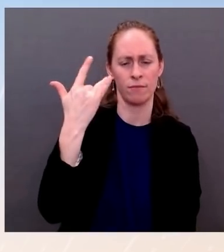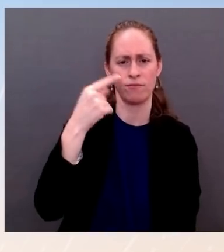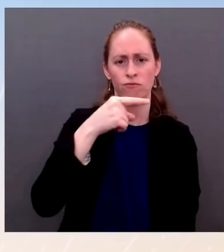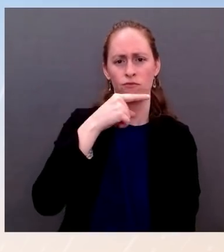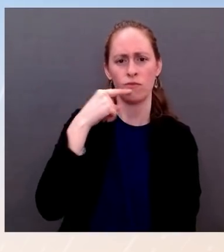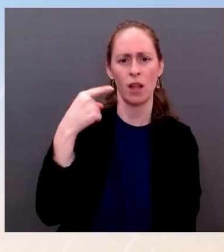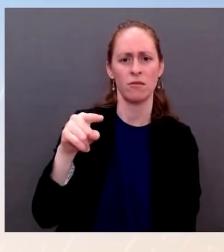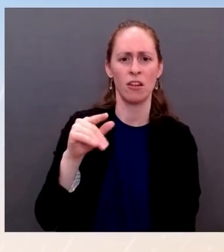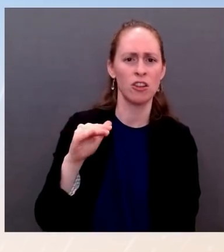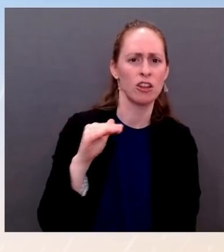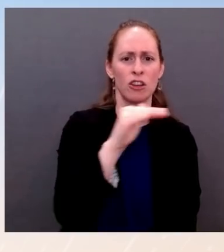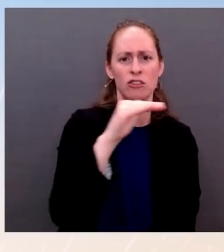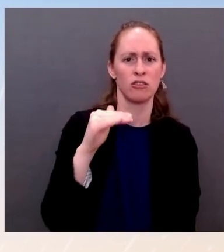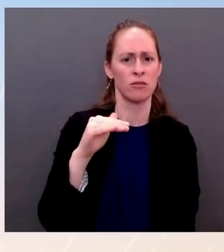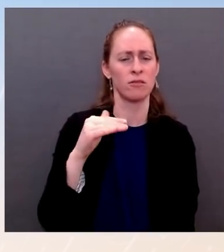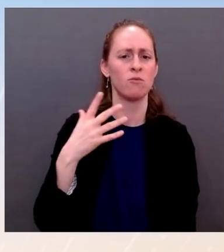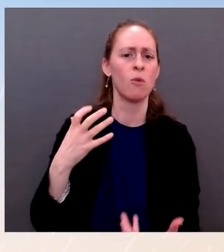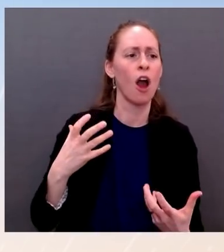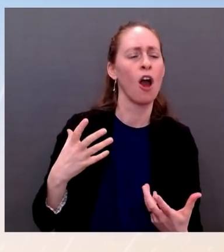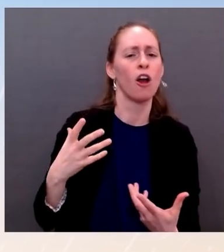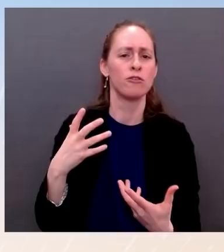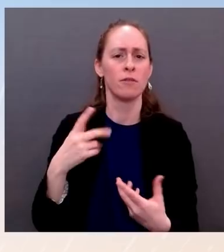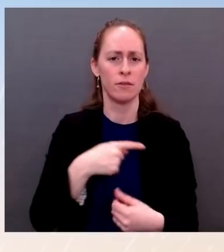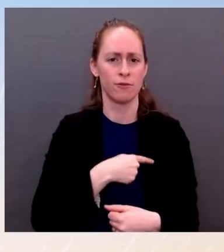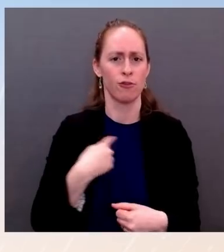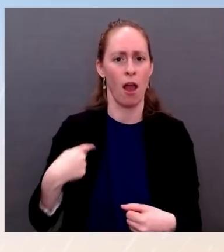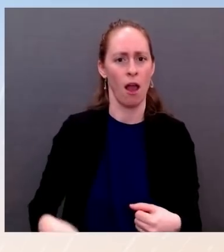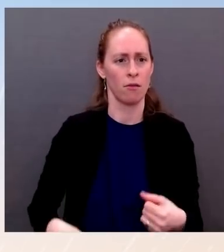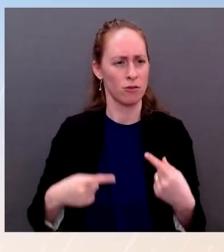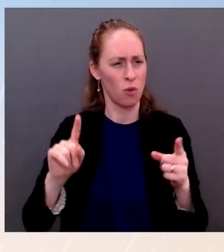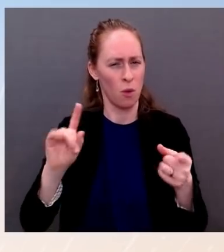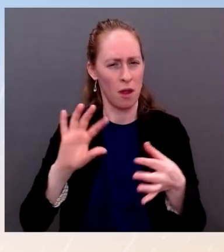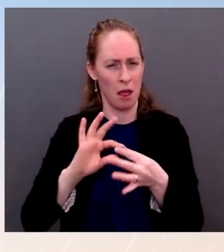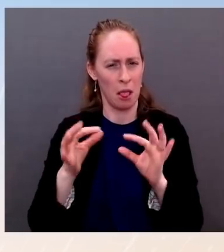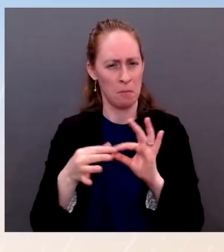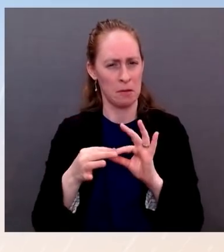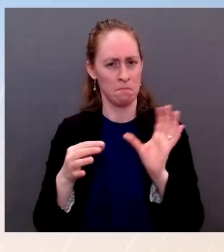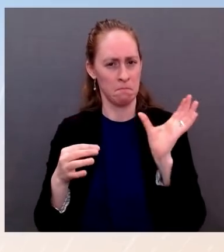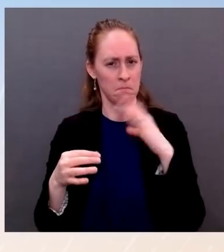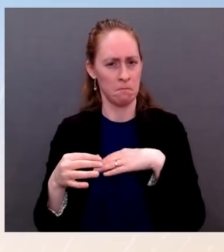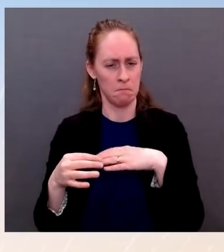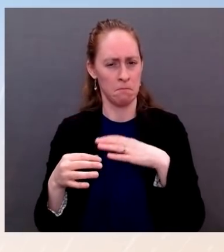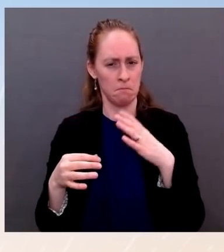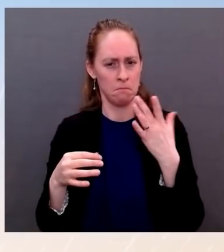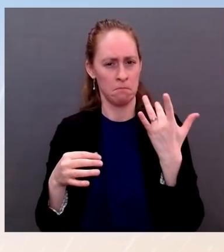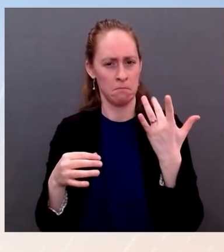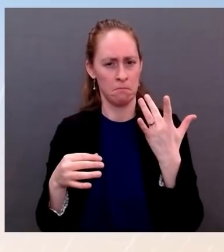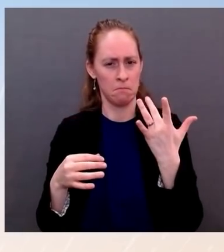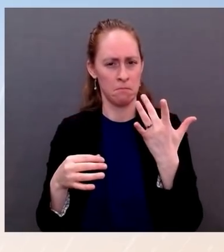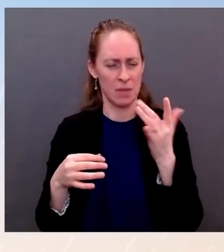to the China-Russia -- what looks like an emerging alliance here on certain issues?